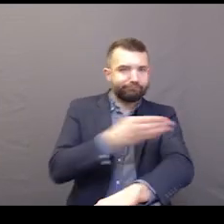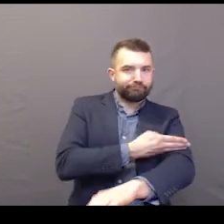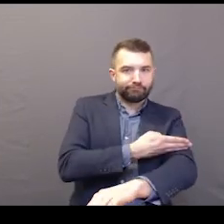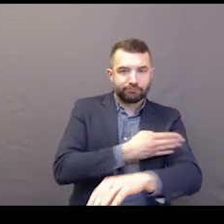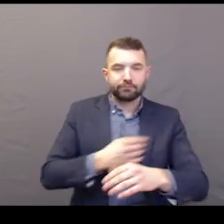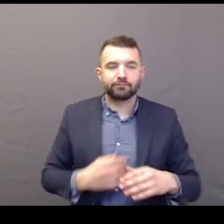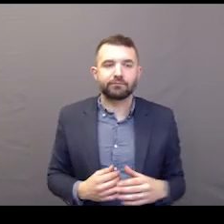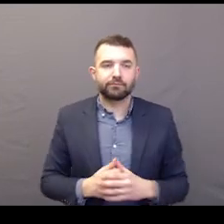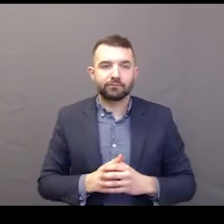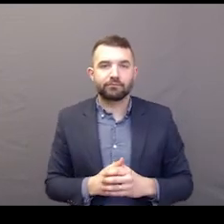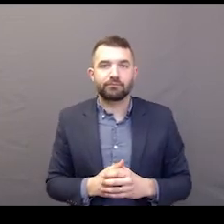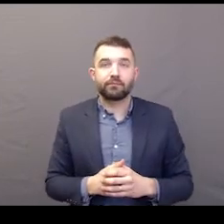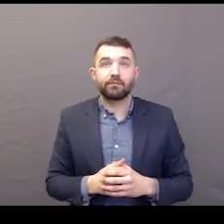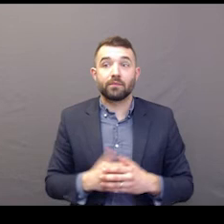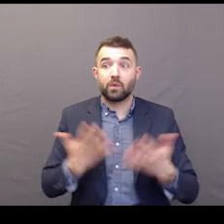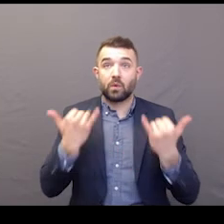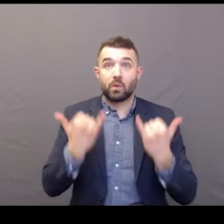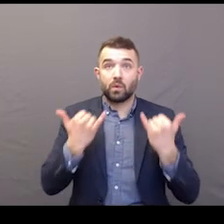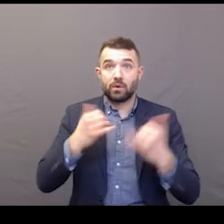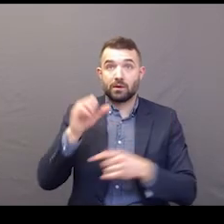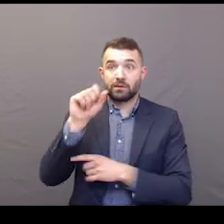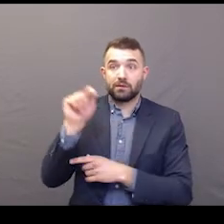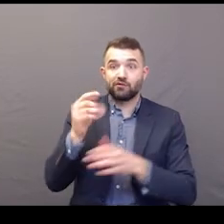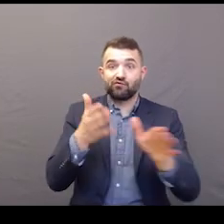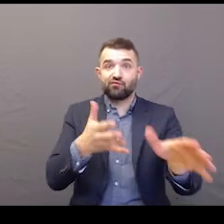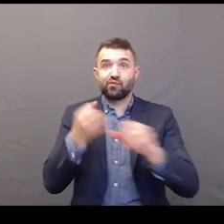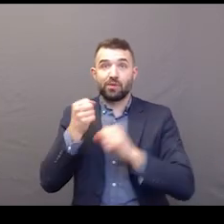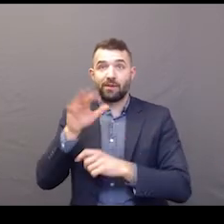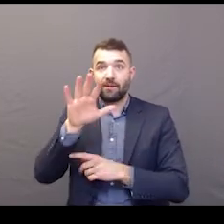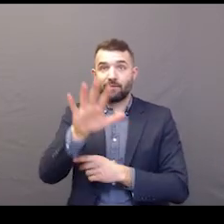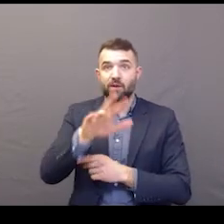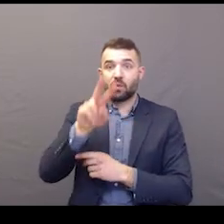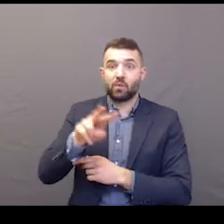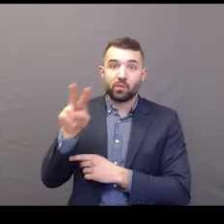By re-routing the existing ST Express Route 522 and connecting BRT to light rail in Shoreline,